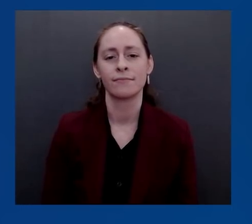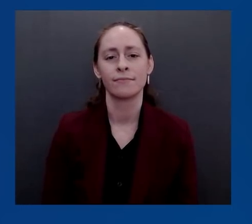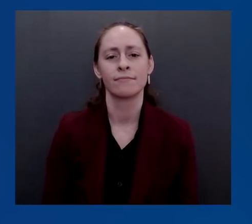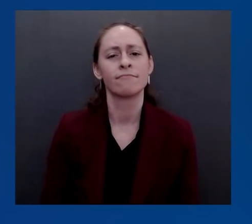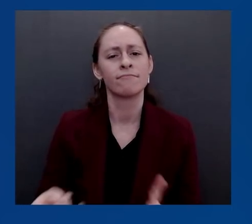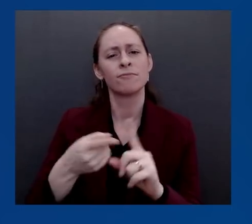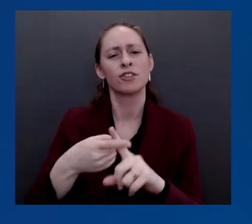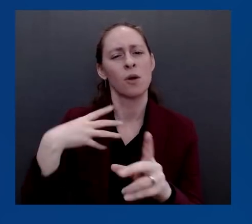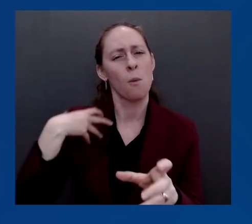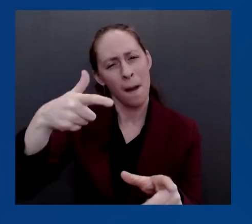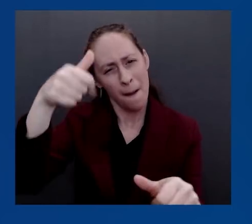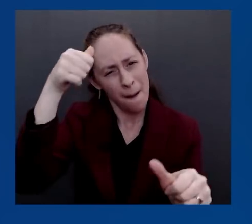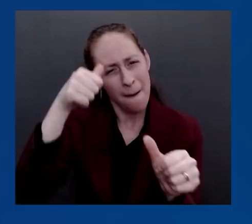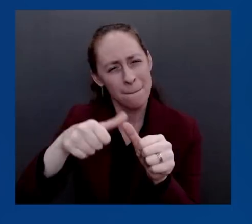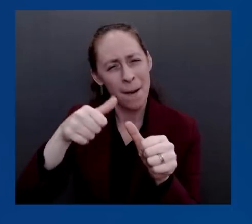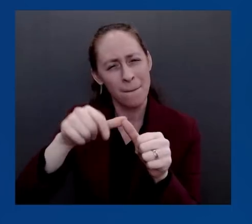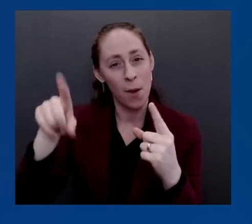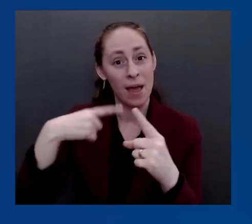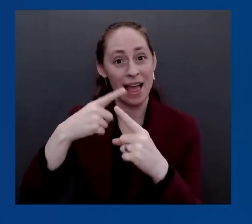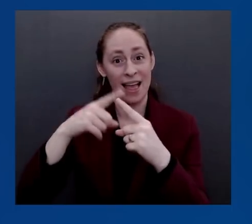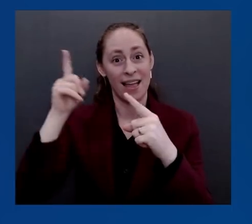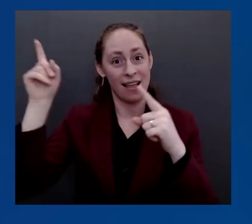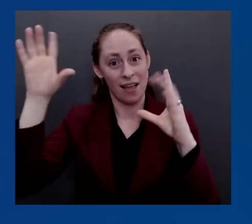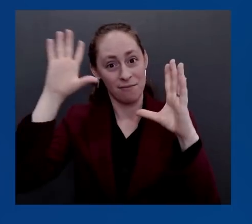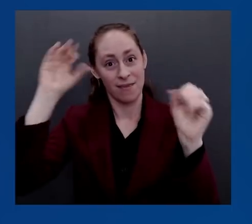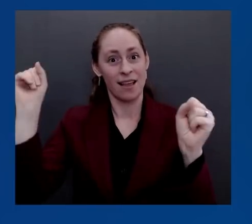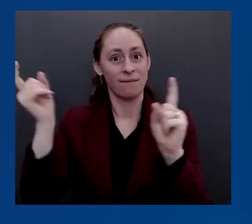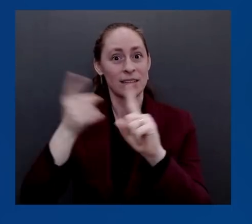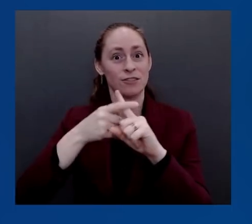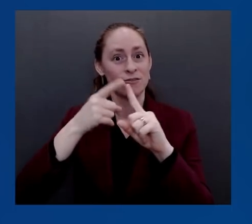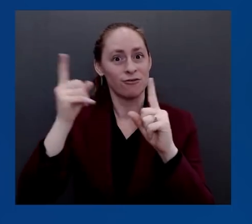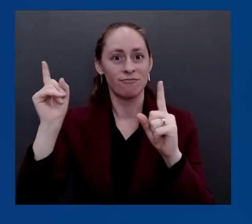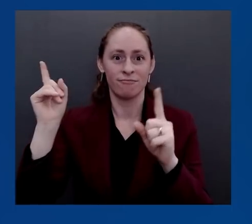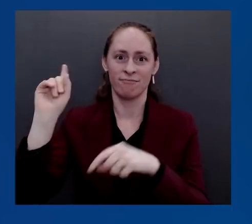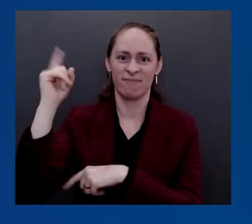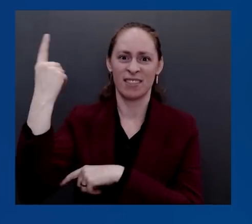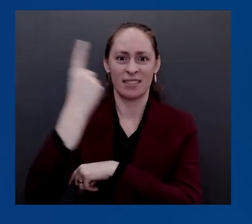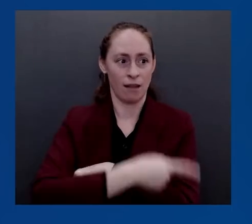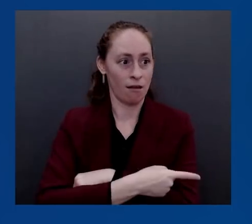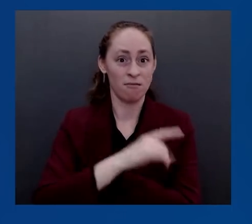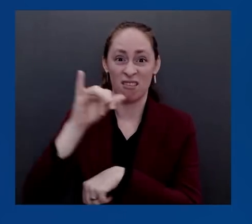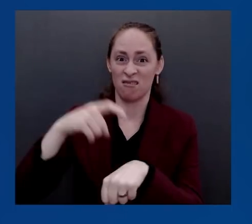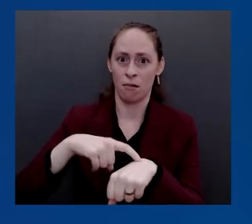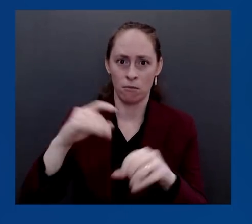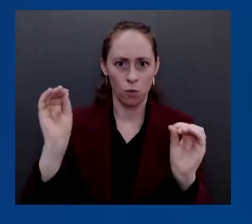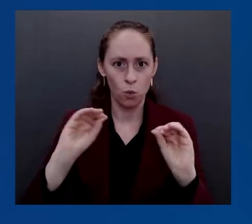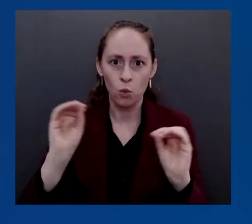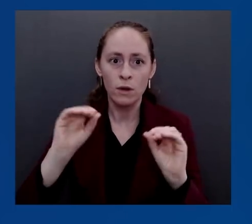there were no at-home rapid COVID tests available on the U.S. market. This January, we had hundreds of millions